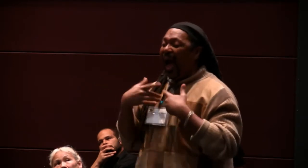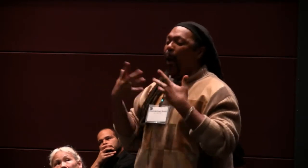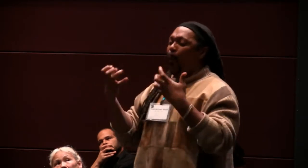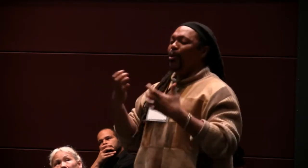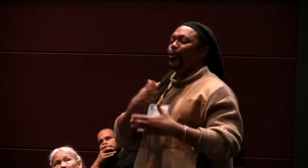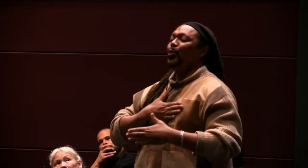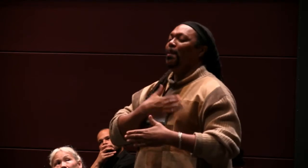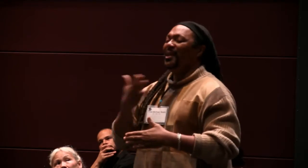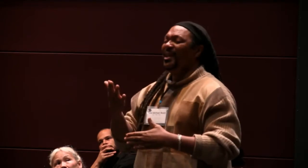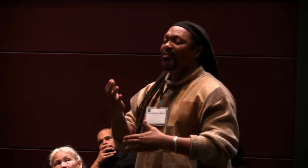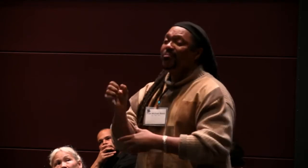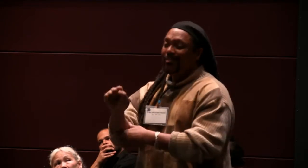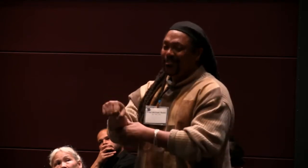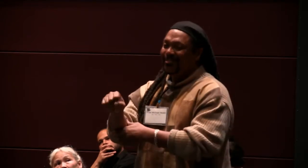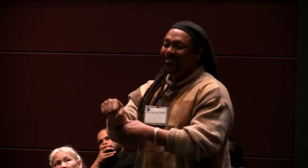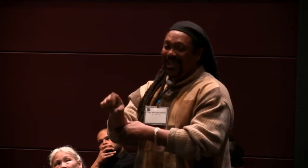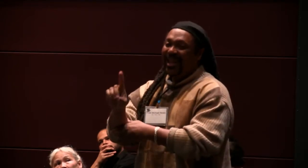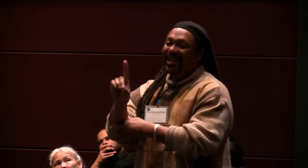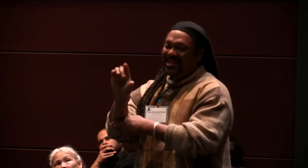This has been planning, this convening.